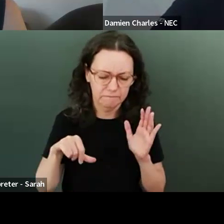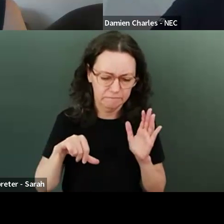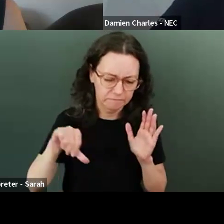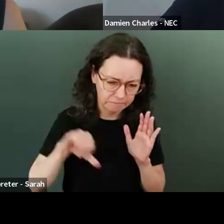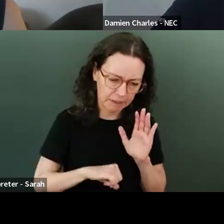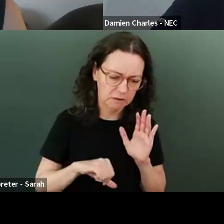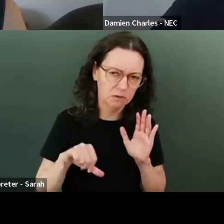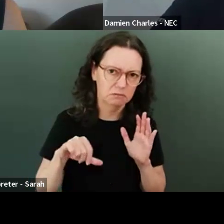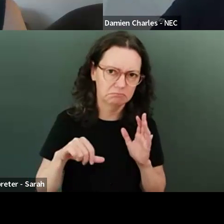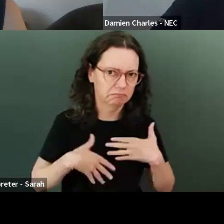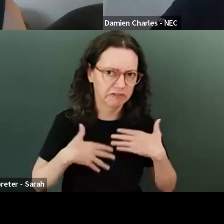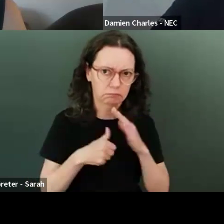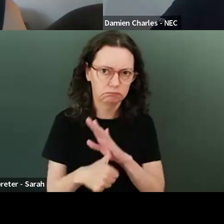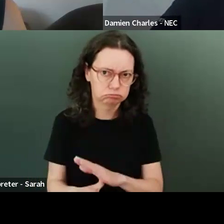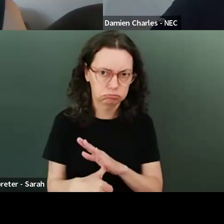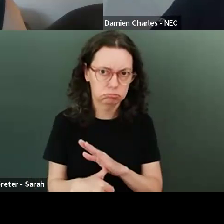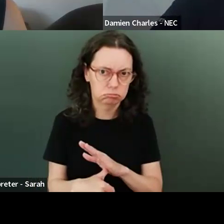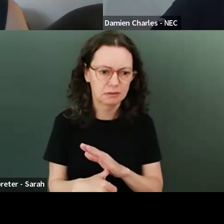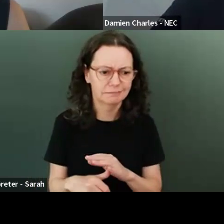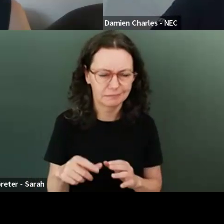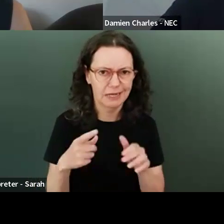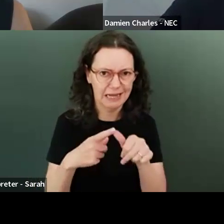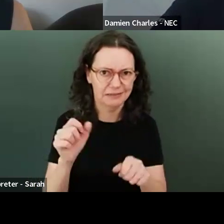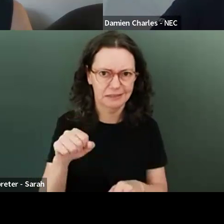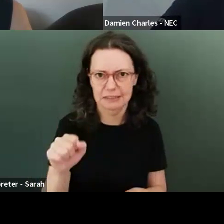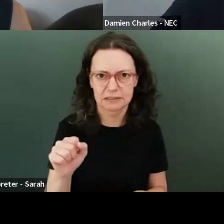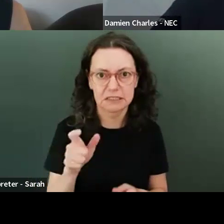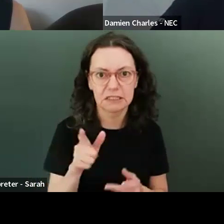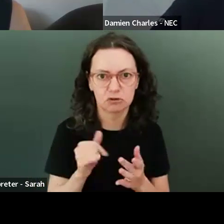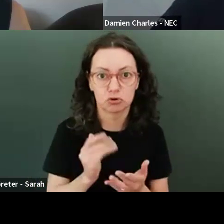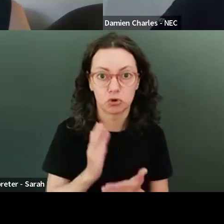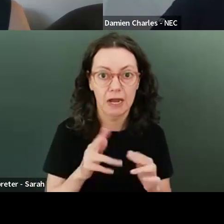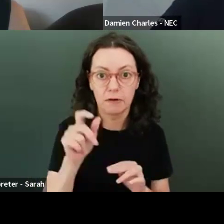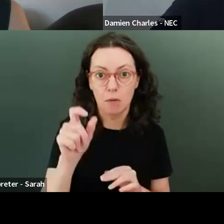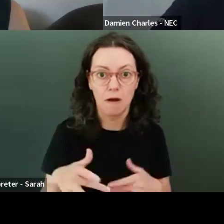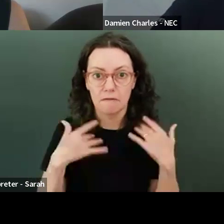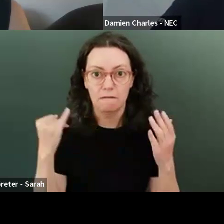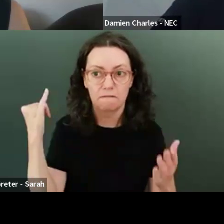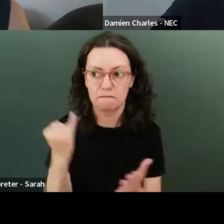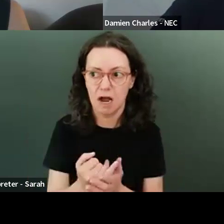devastating and I think think we know